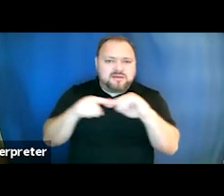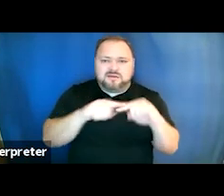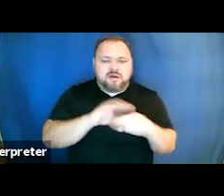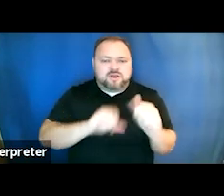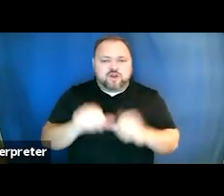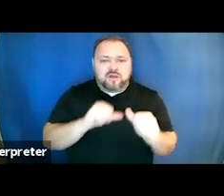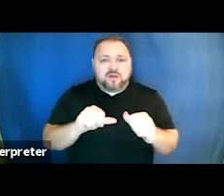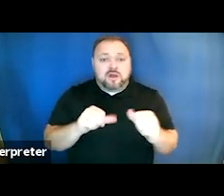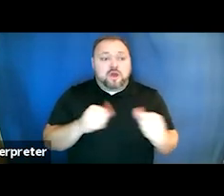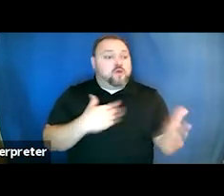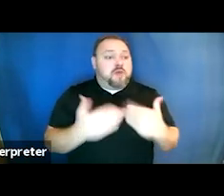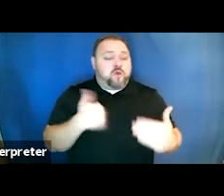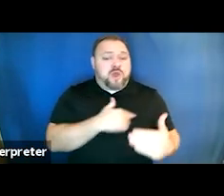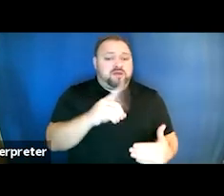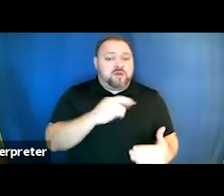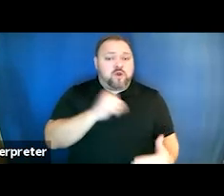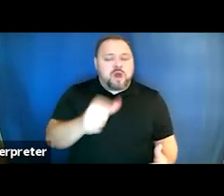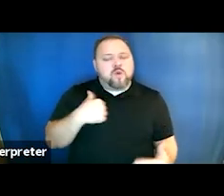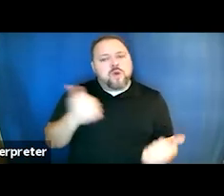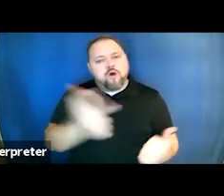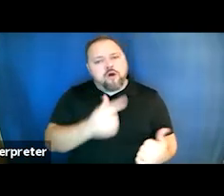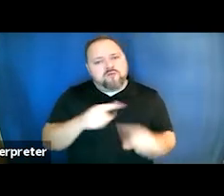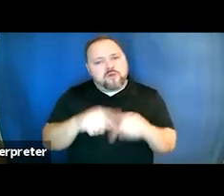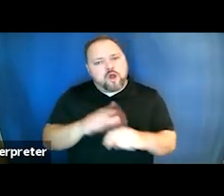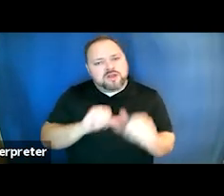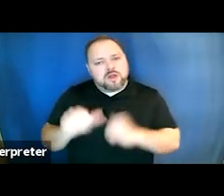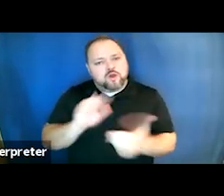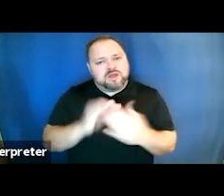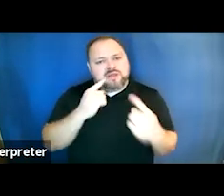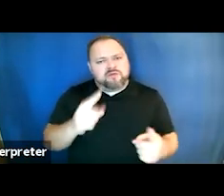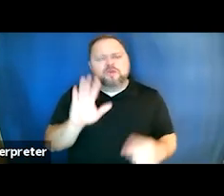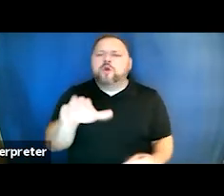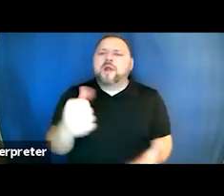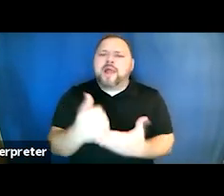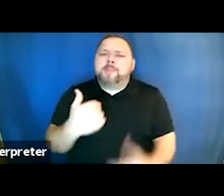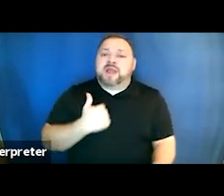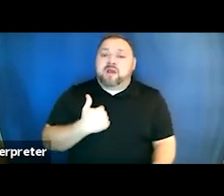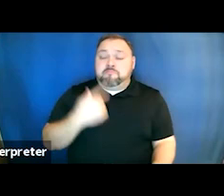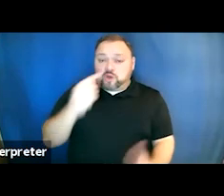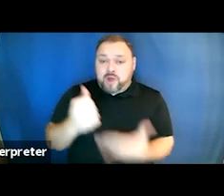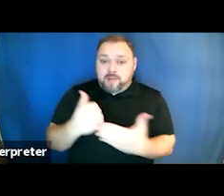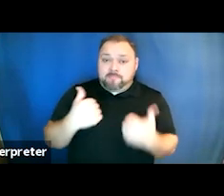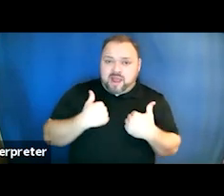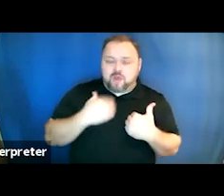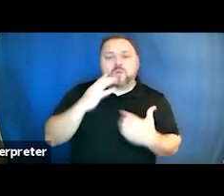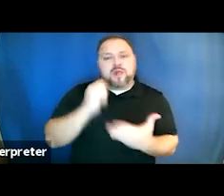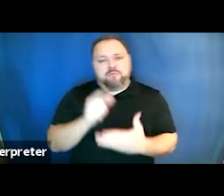have to rely on one another to be successful. Help me out because helping me out will help you out as well.